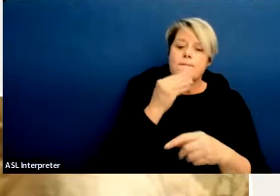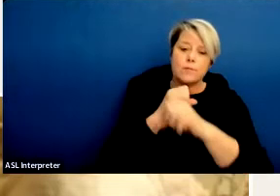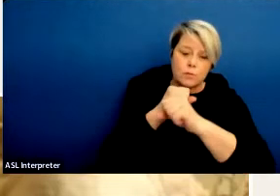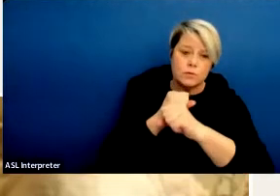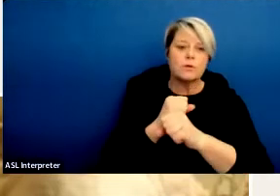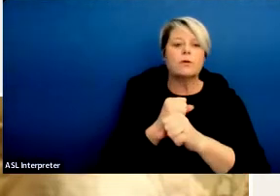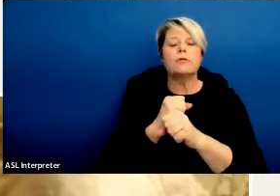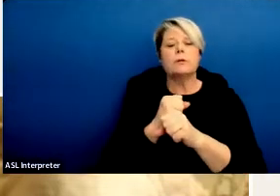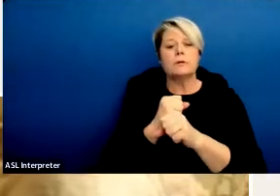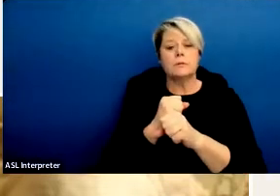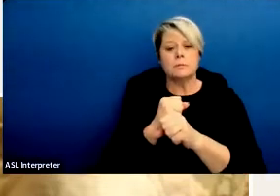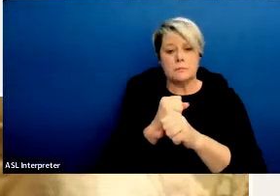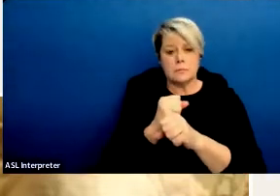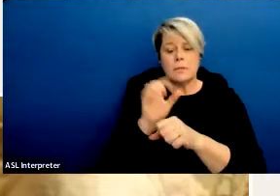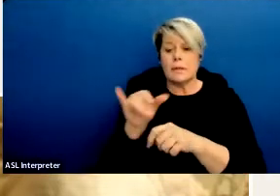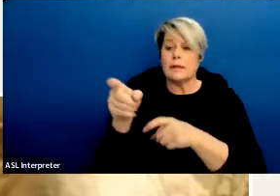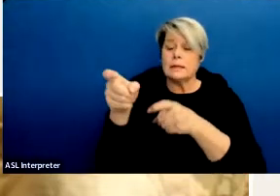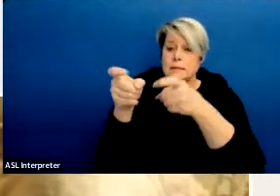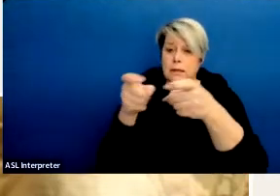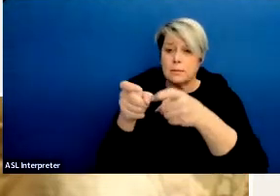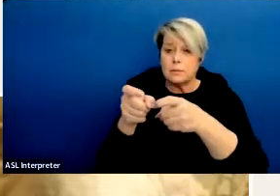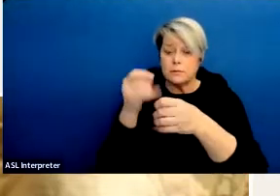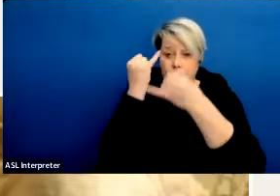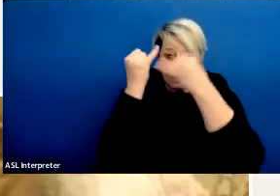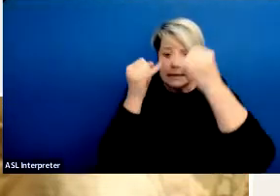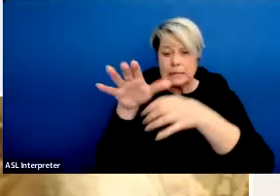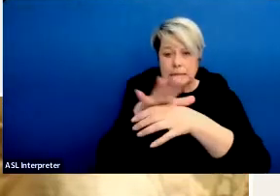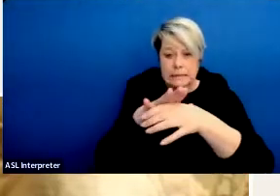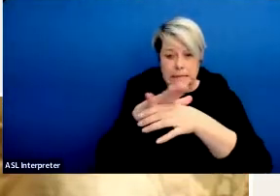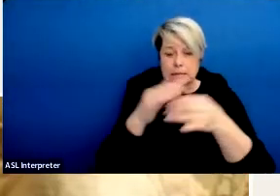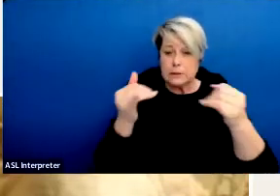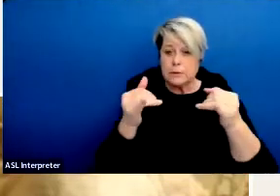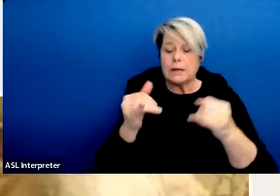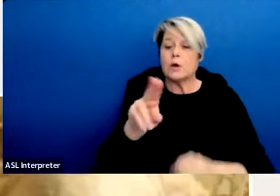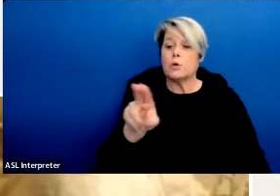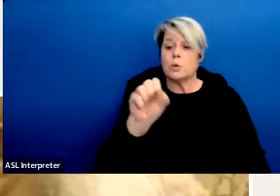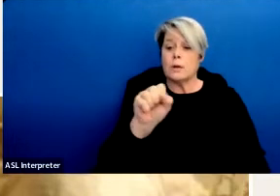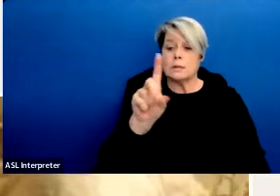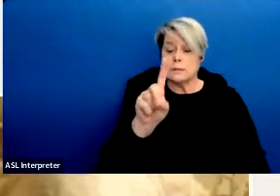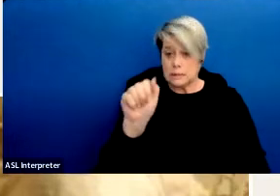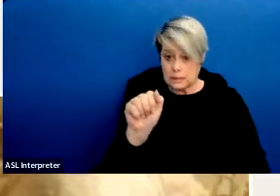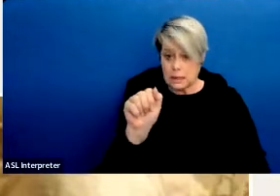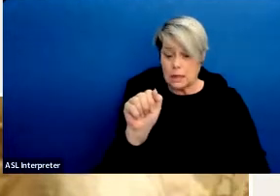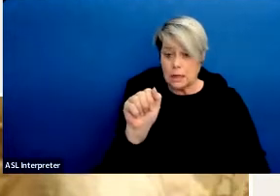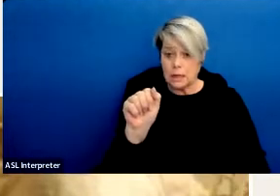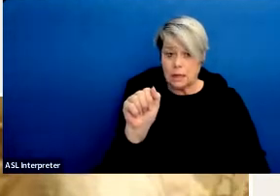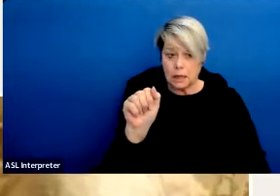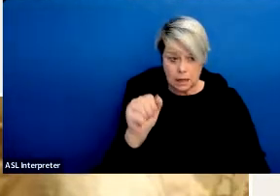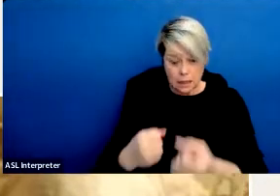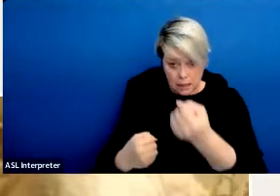So urban agriculture and environmental justice and food security are administrative priorities ideas or